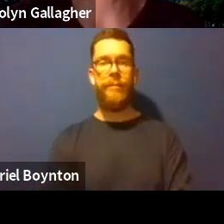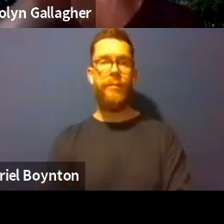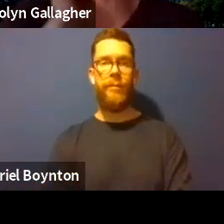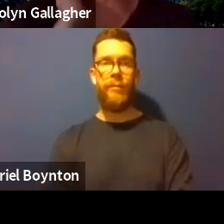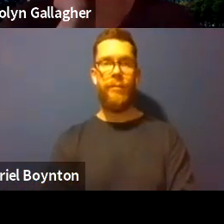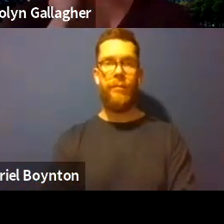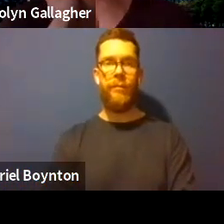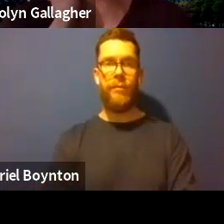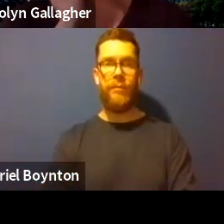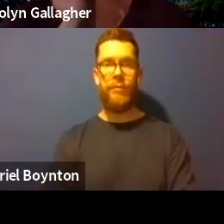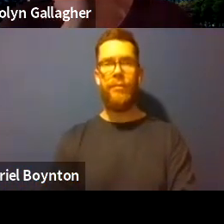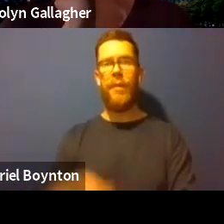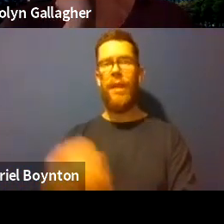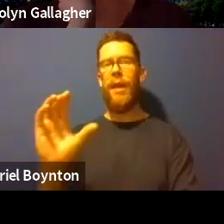Carolyn Gallagher: Is there any comments or questions.